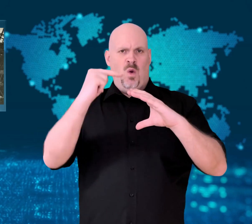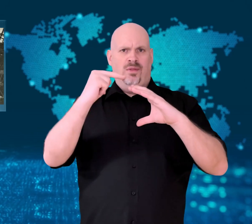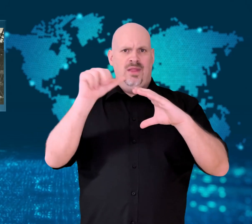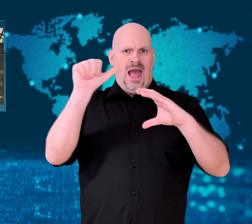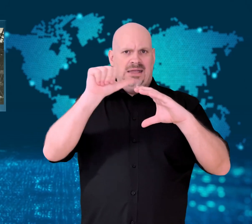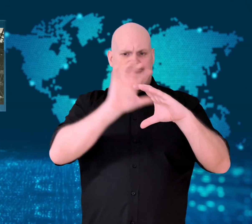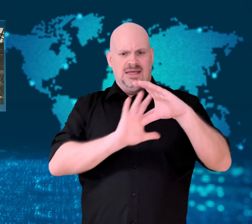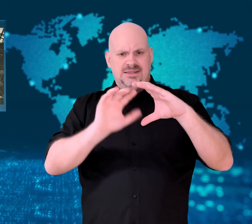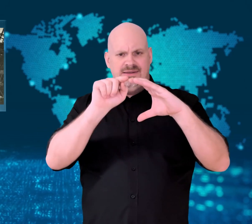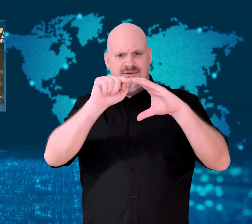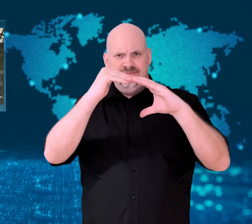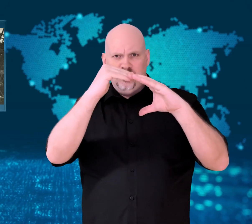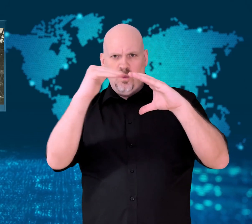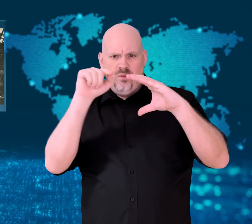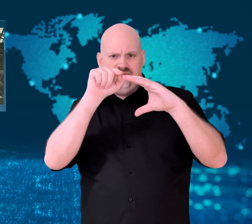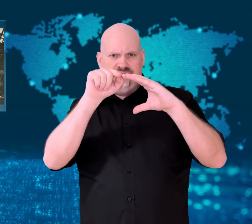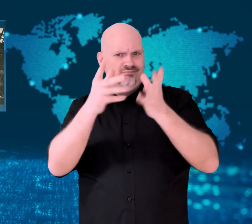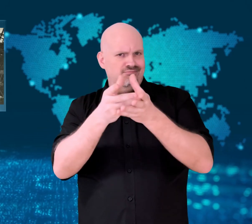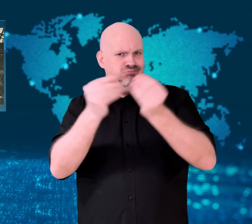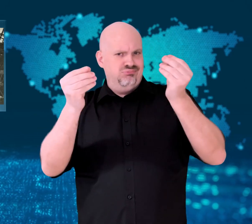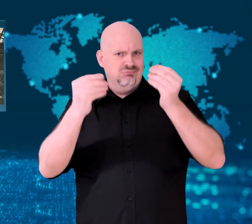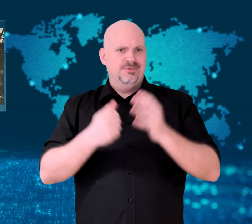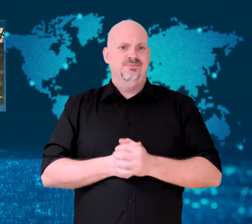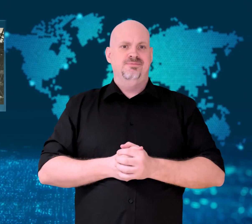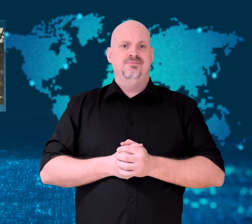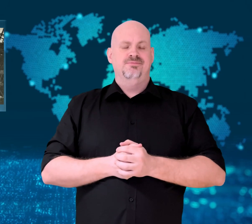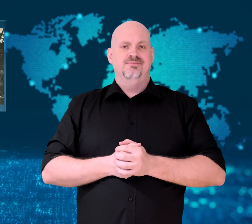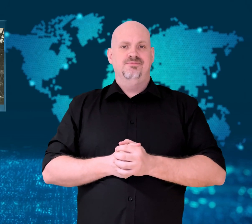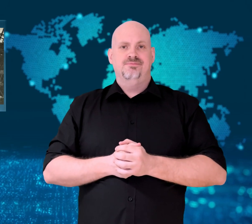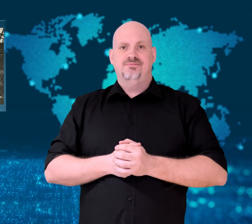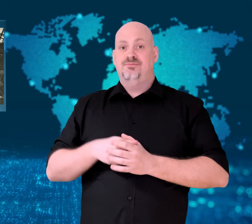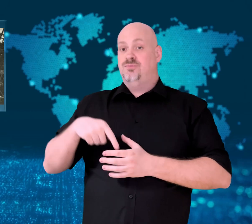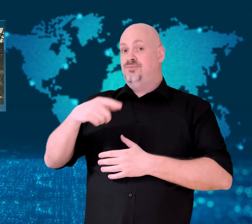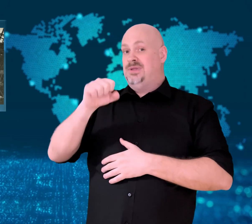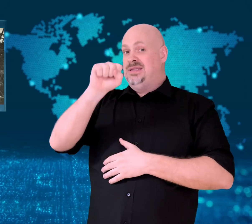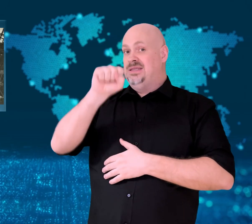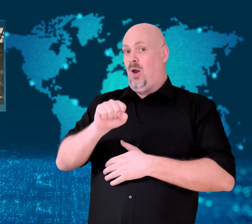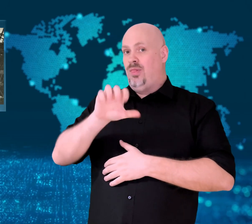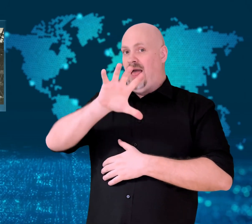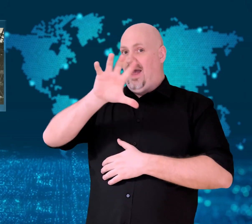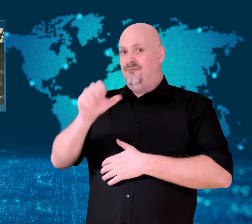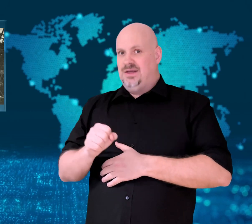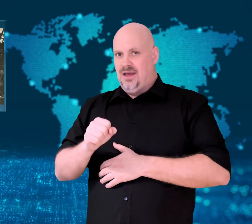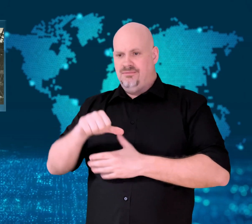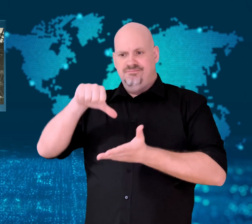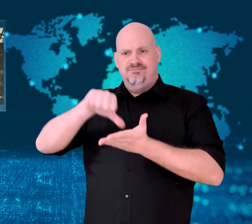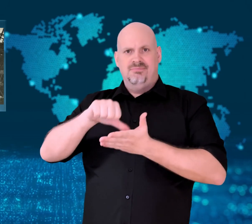The expedition to find the Endurance left Cape Town,